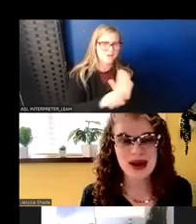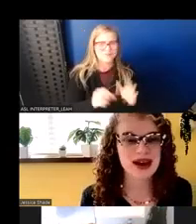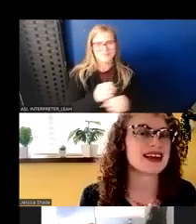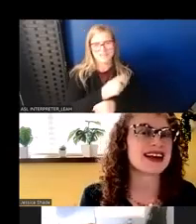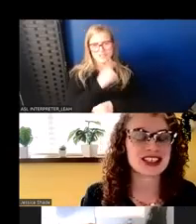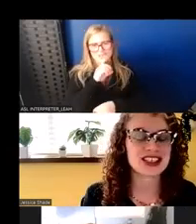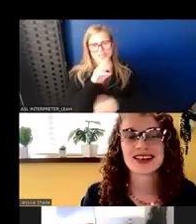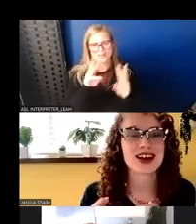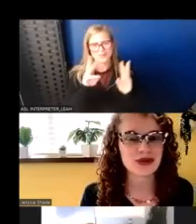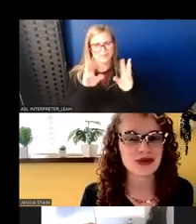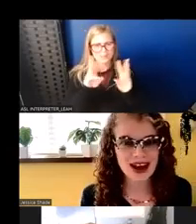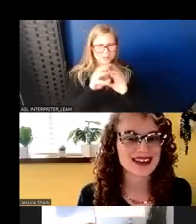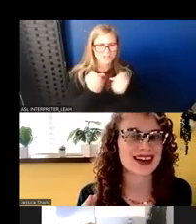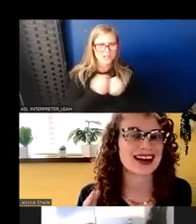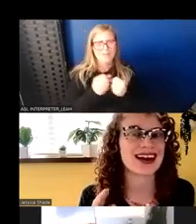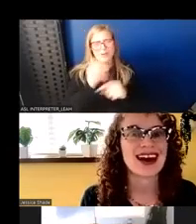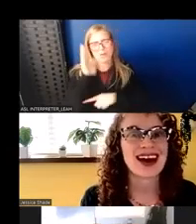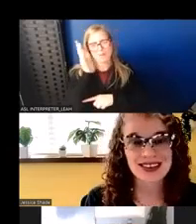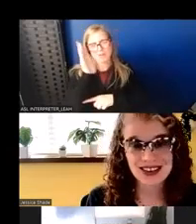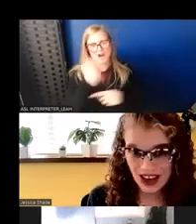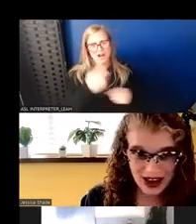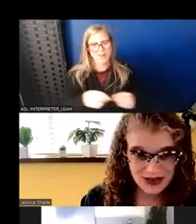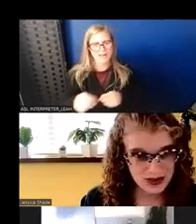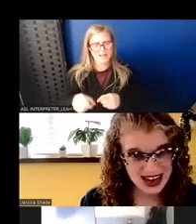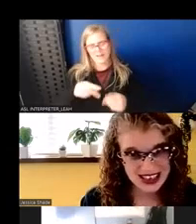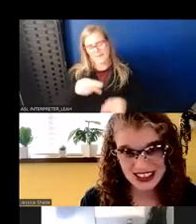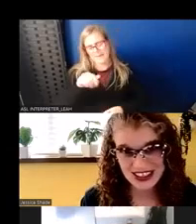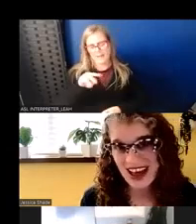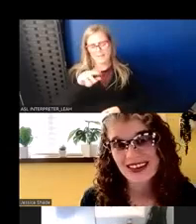Pamela, Jessica, Rodney and Scott from the National Ag